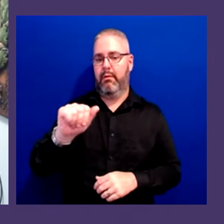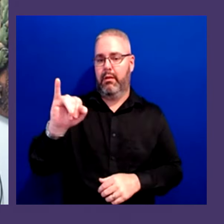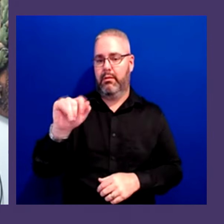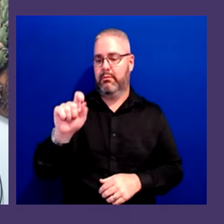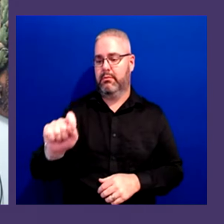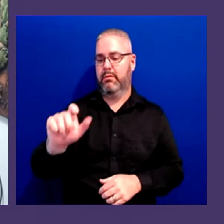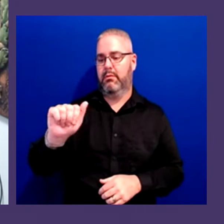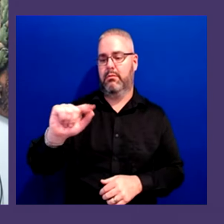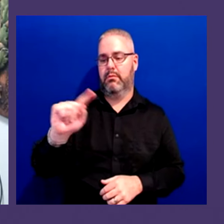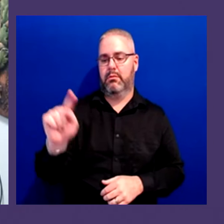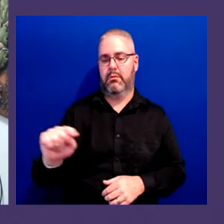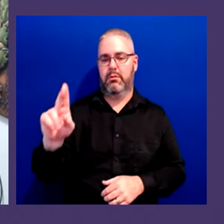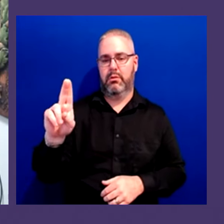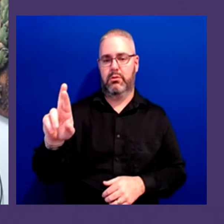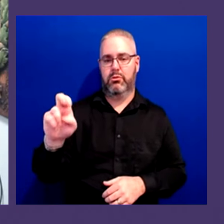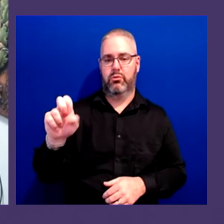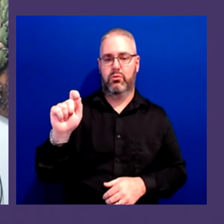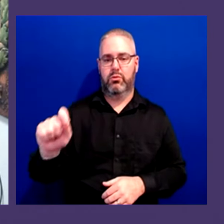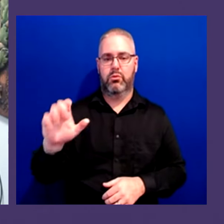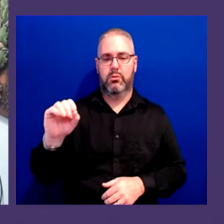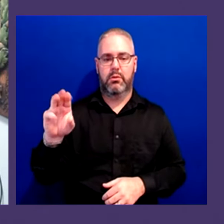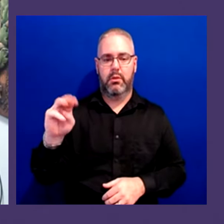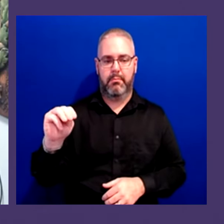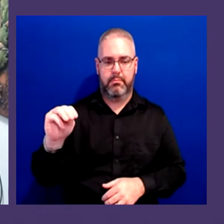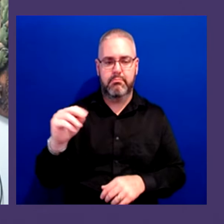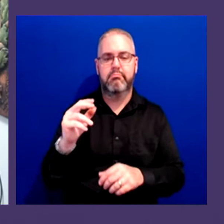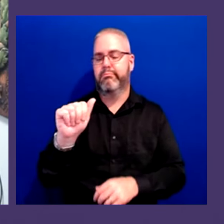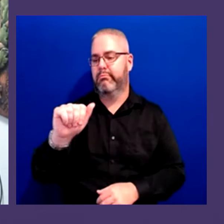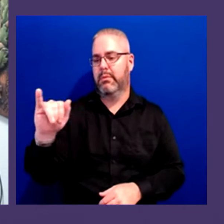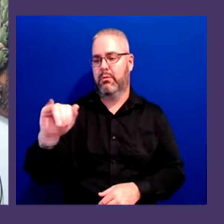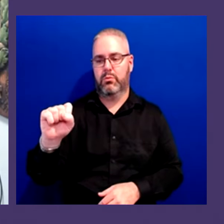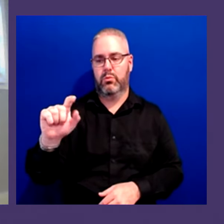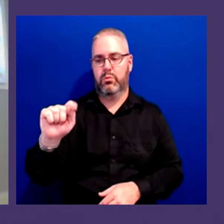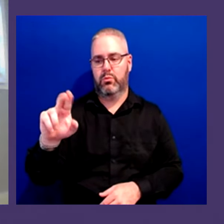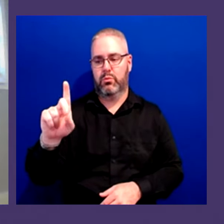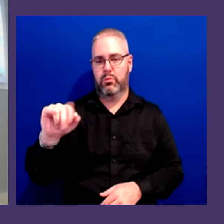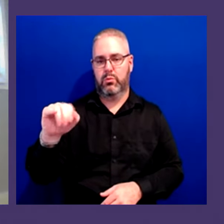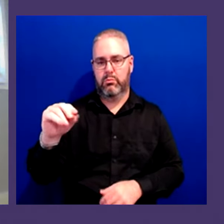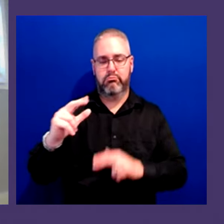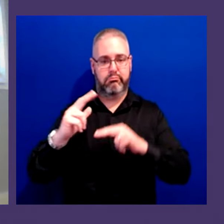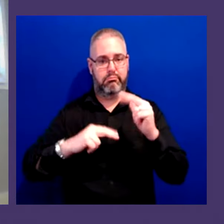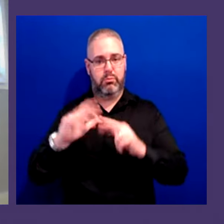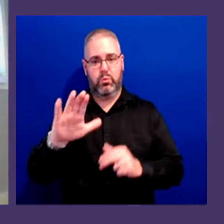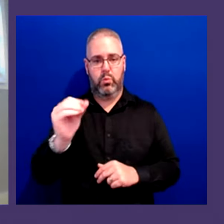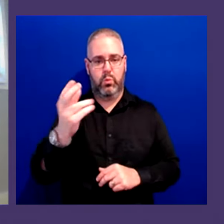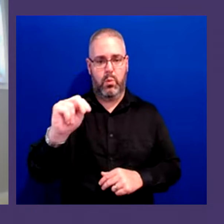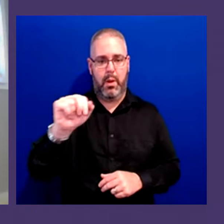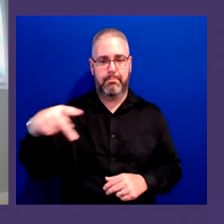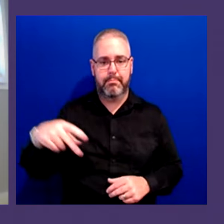You can reach AI Studio and start building applications yourself. Anne Taylor: Thank you, John, exciting